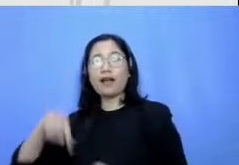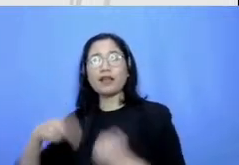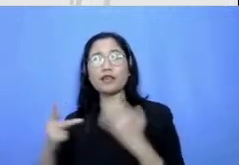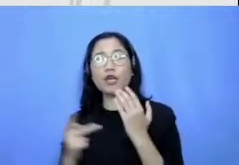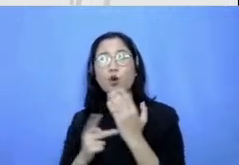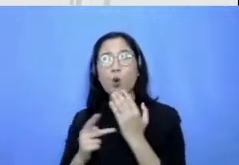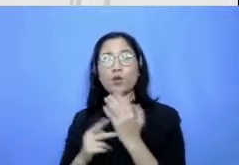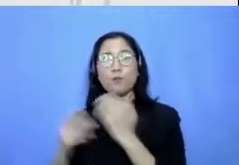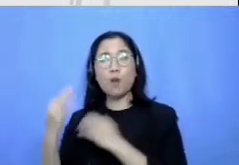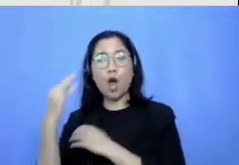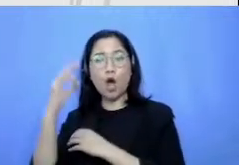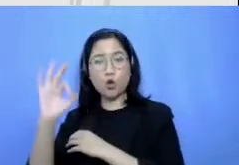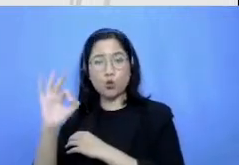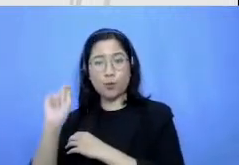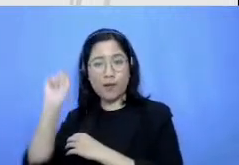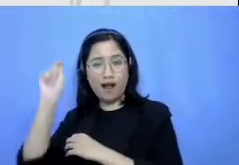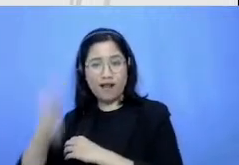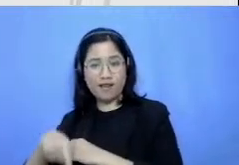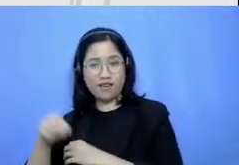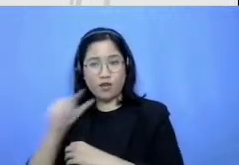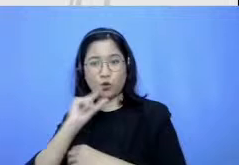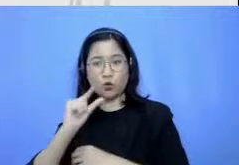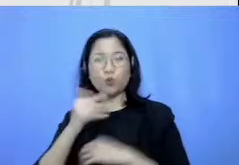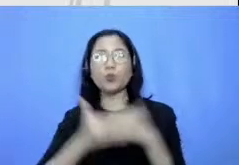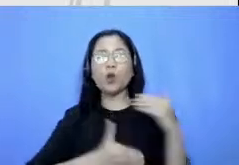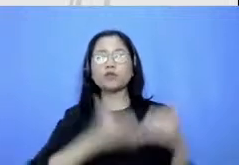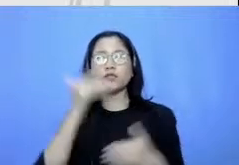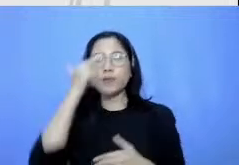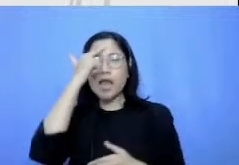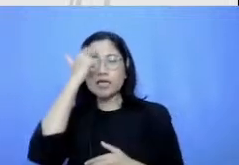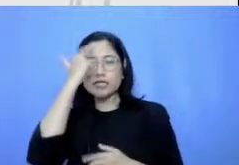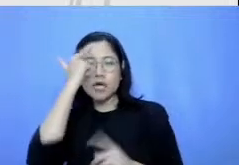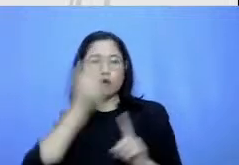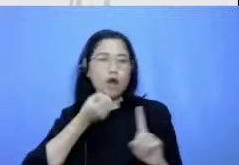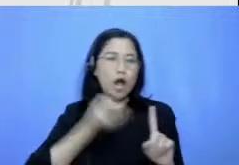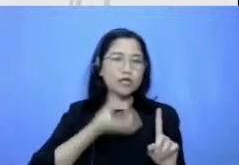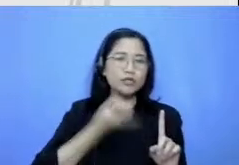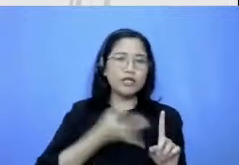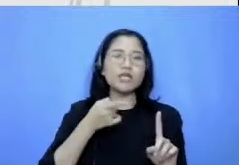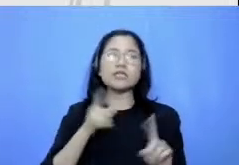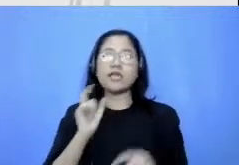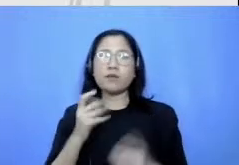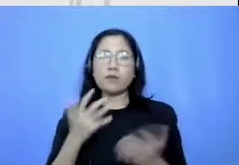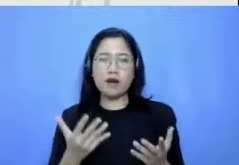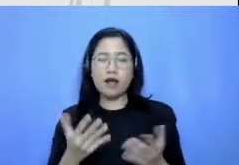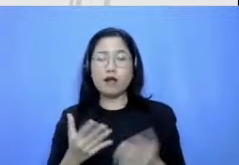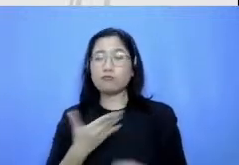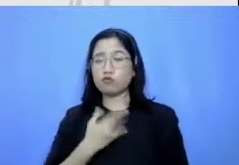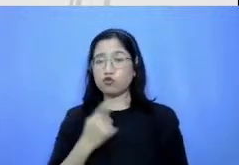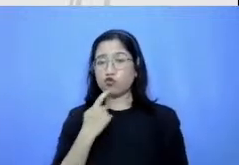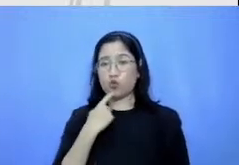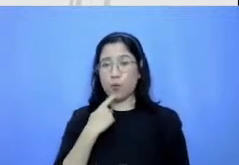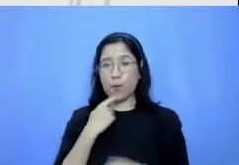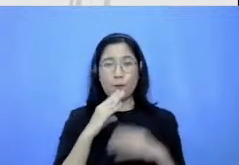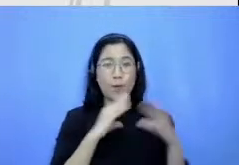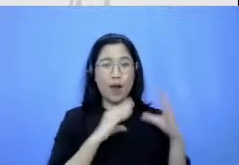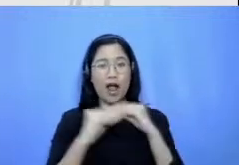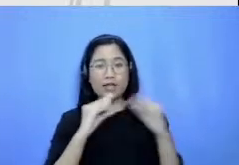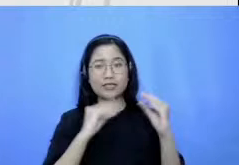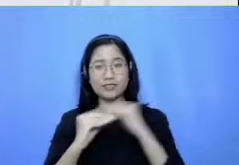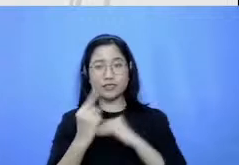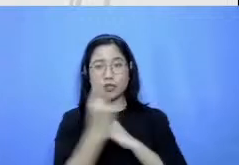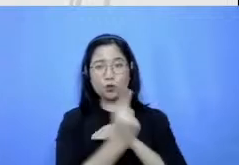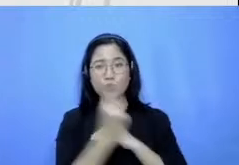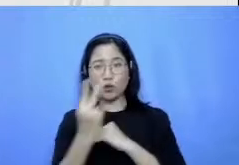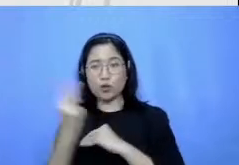in my learning activities, we will try to discuss one by one which Mr and Mrs first level are